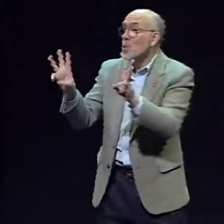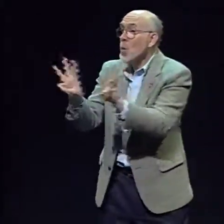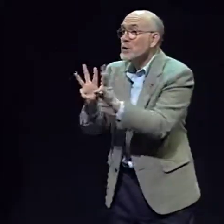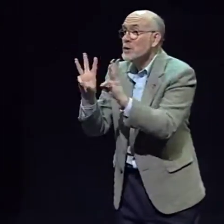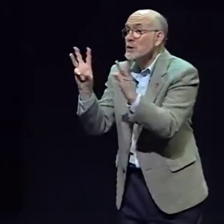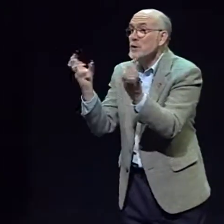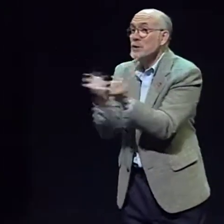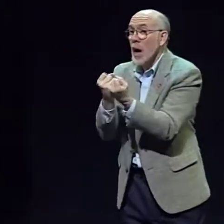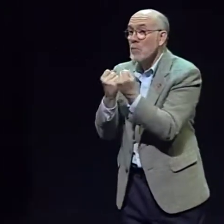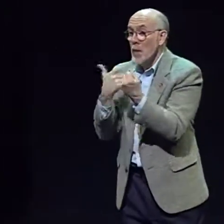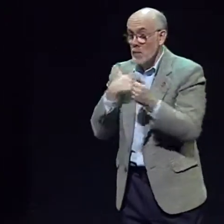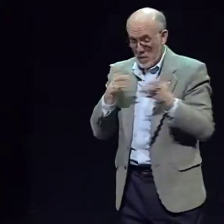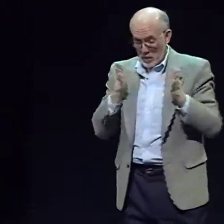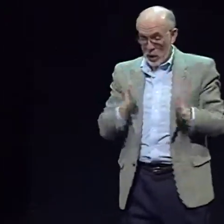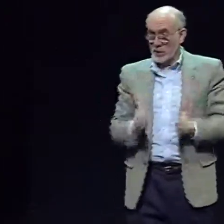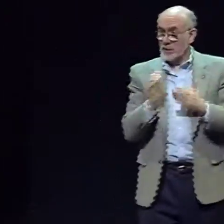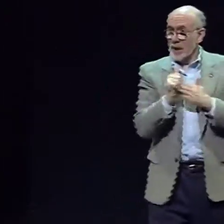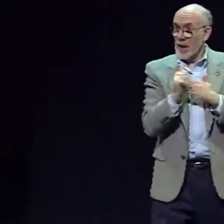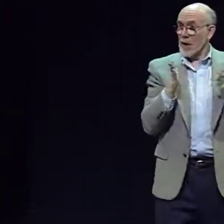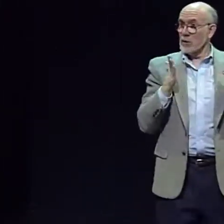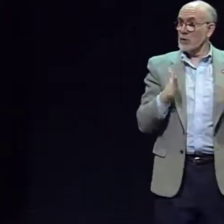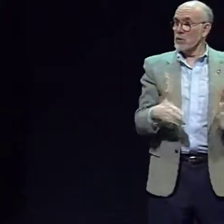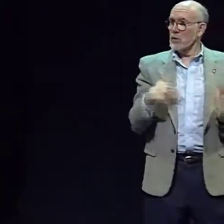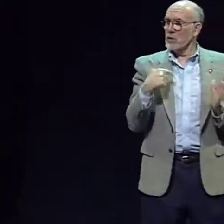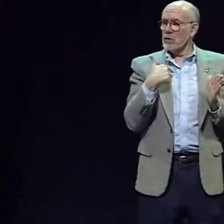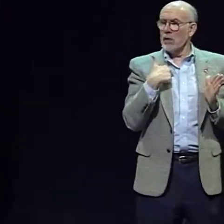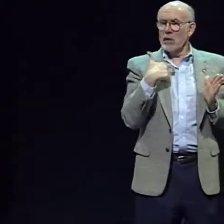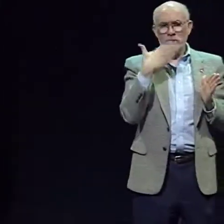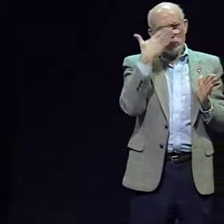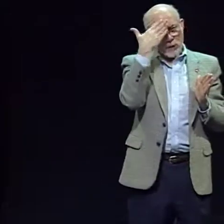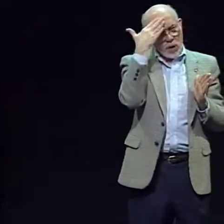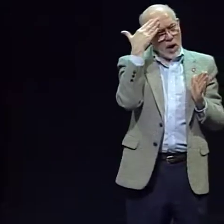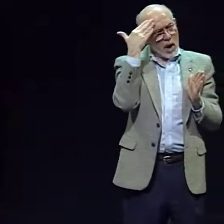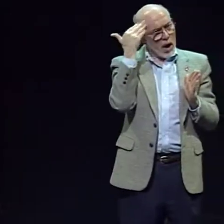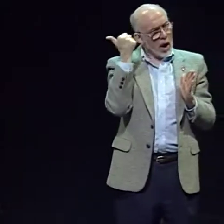OR AT THE DEAF CLUB AND PROVIDE WORKSHOPS AS LEADERS.